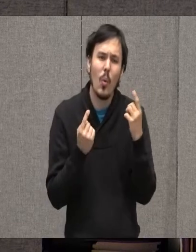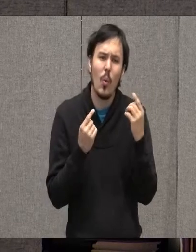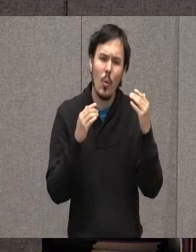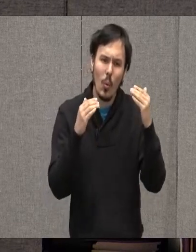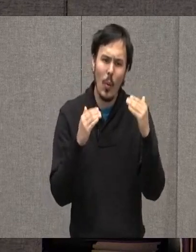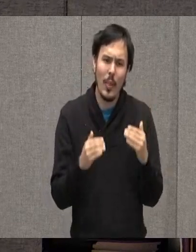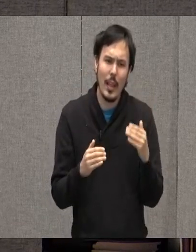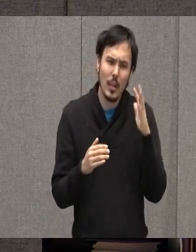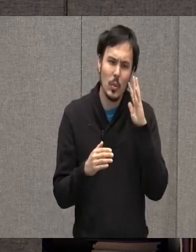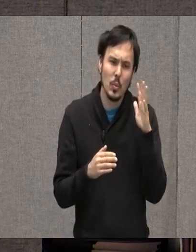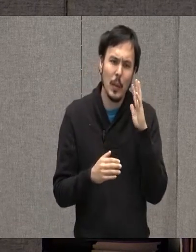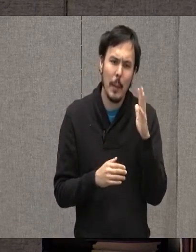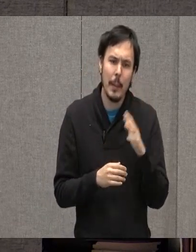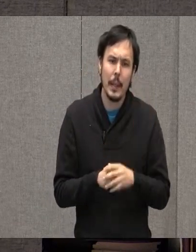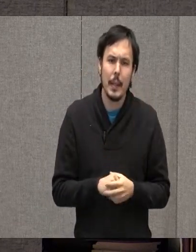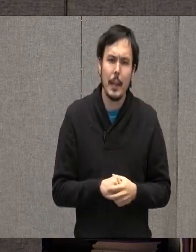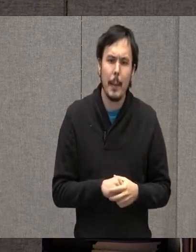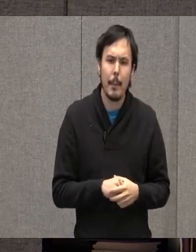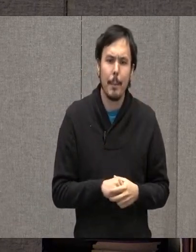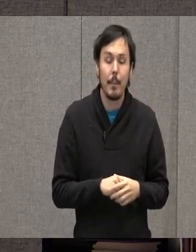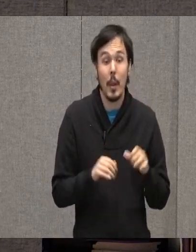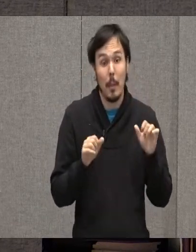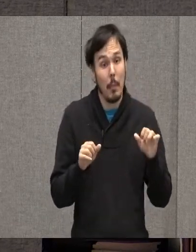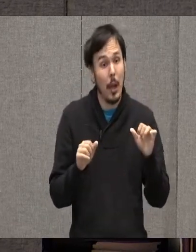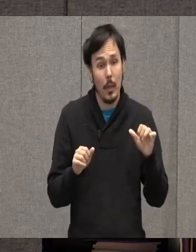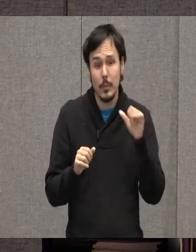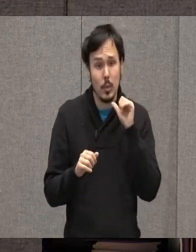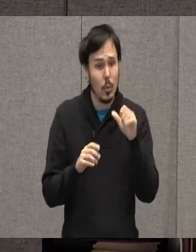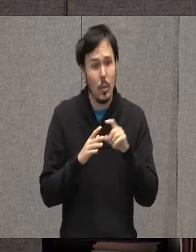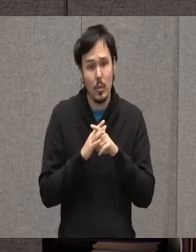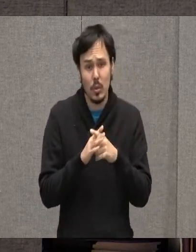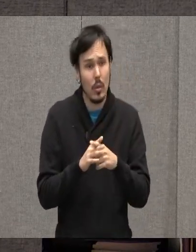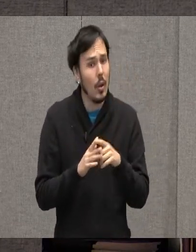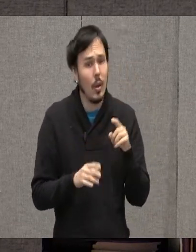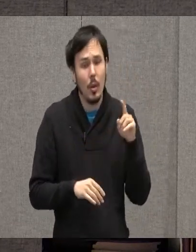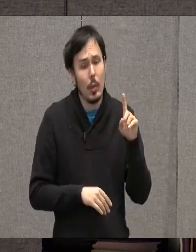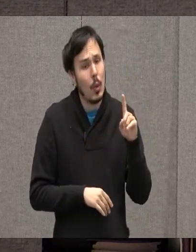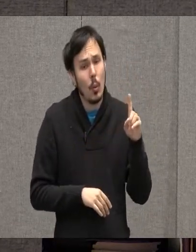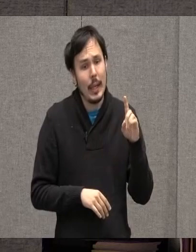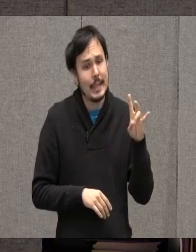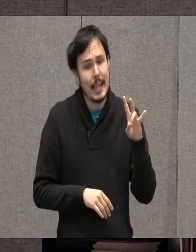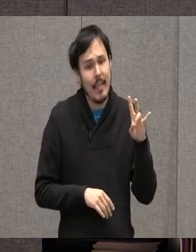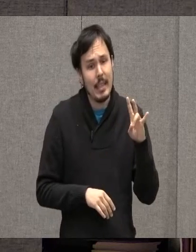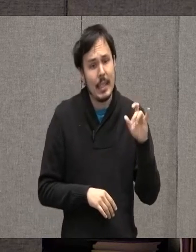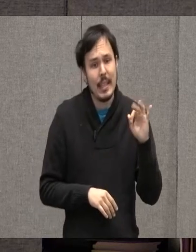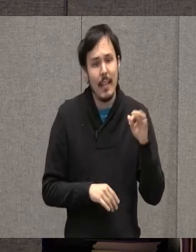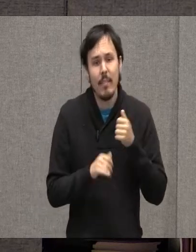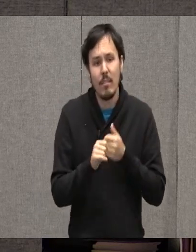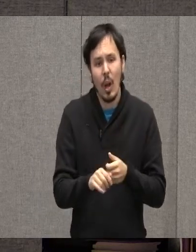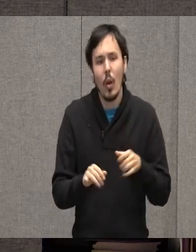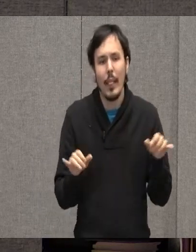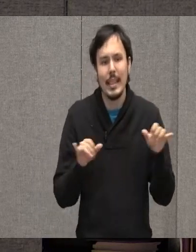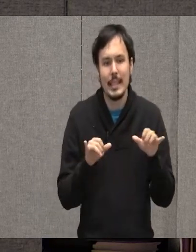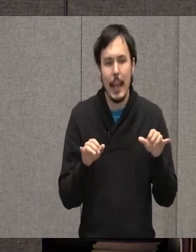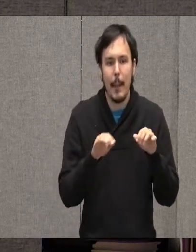it might not start with a one and a seven, if it follows this similar kind of pattern.